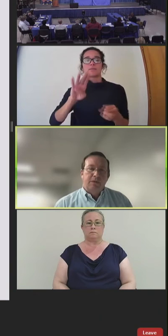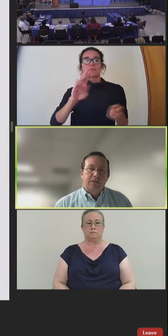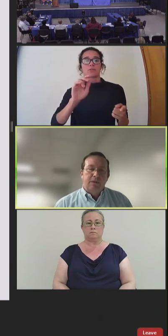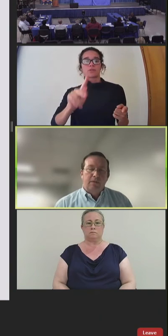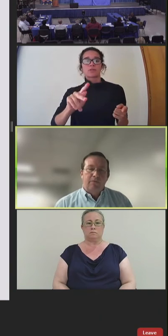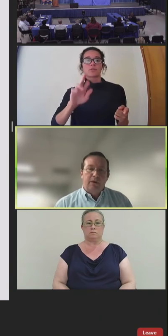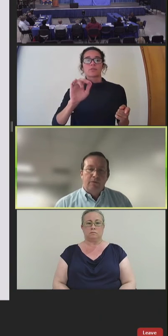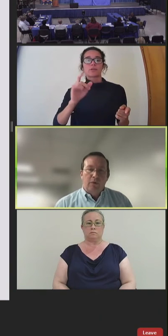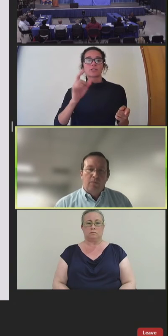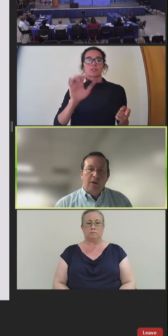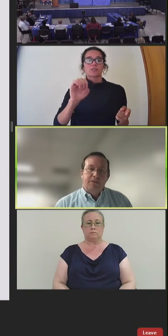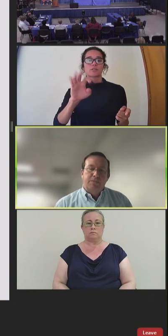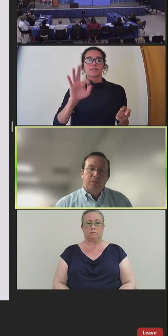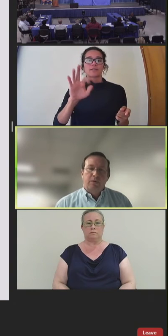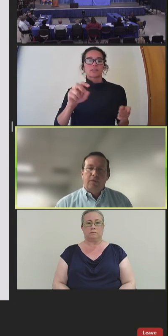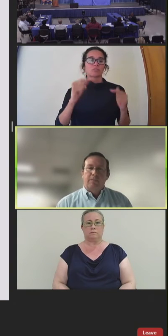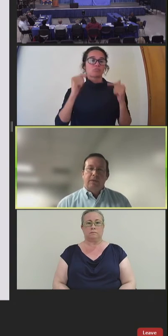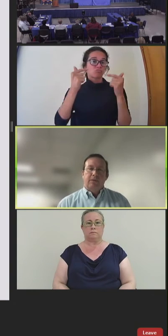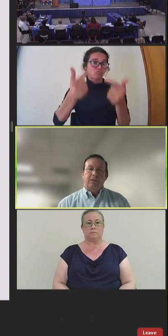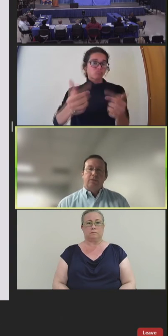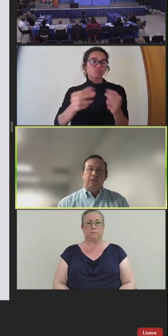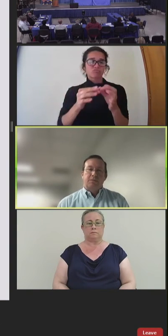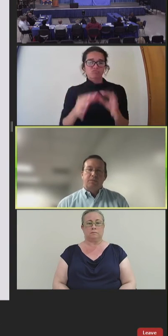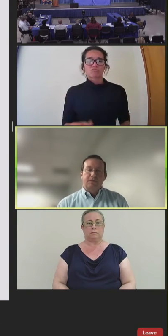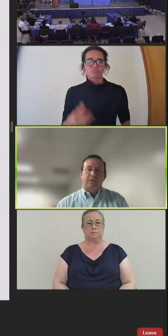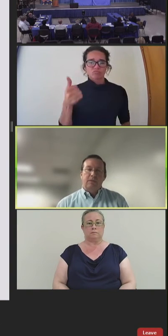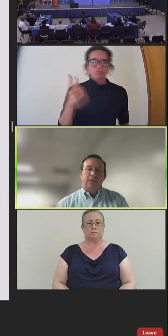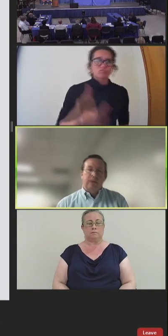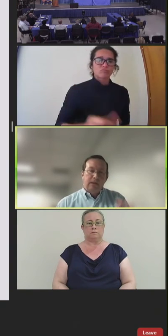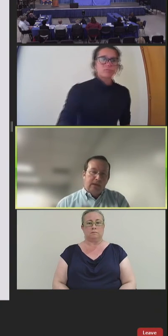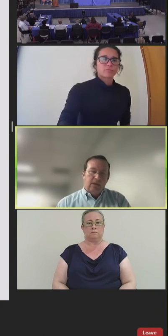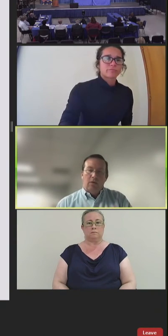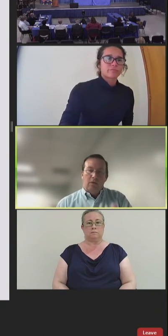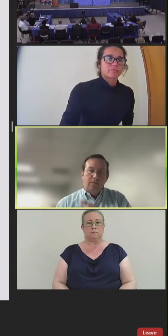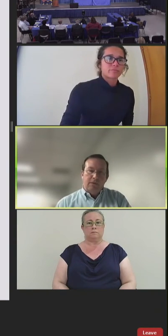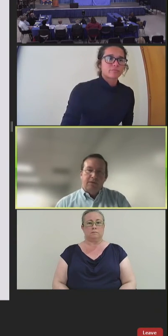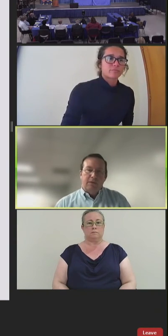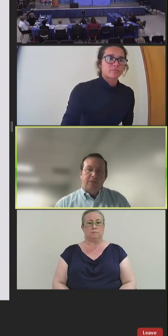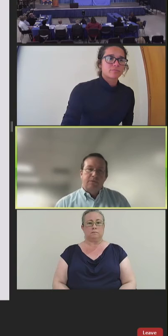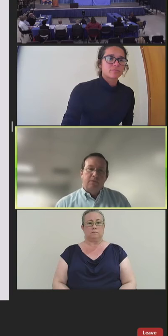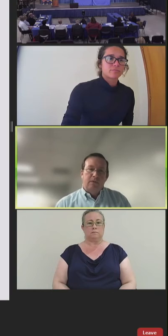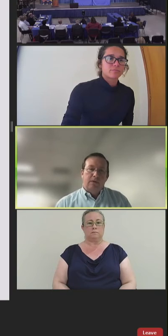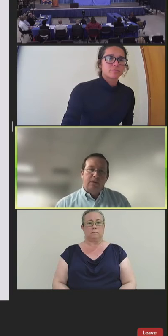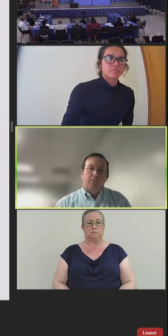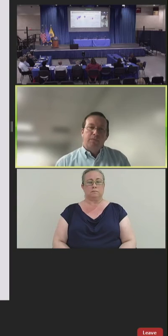it's a very robust program here in the U.S. specifically, and all of this has a complement